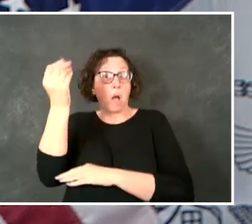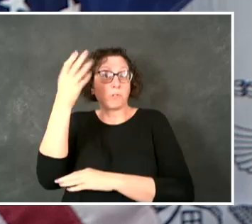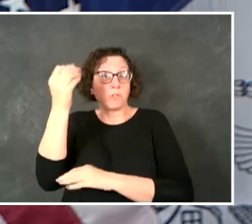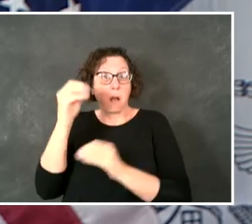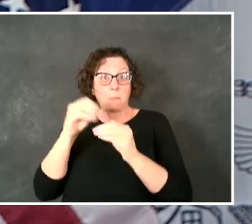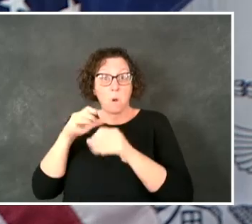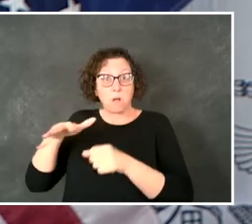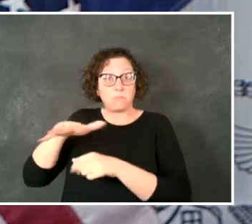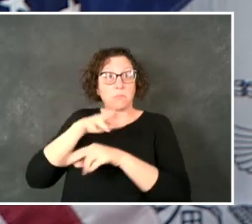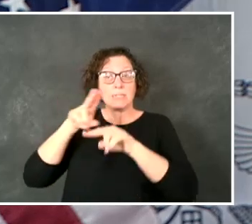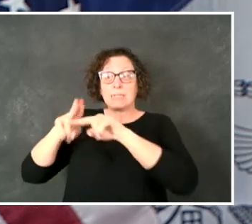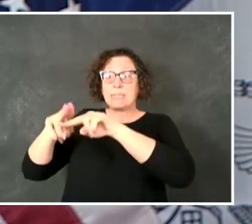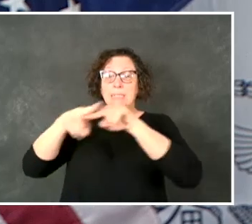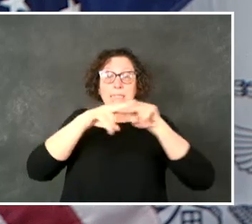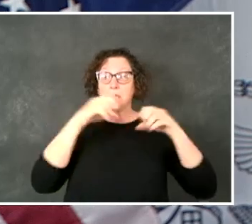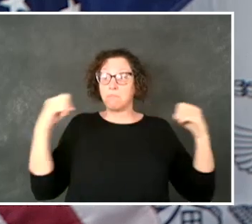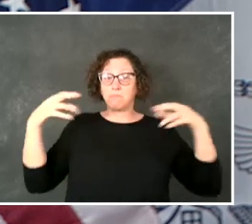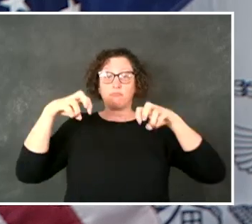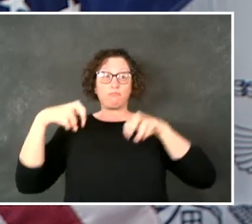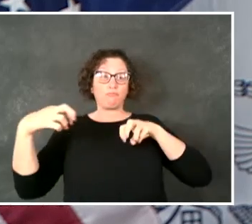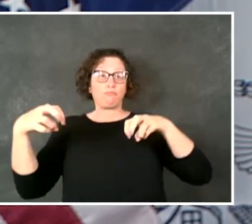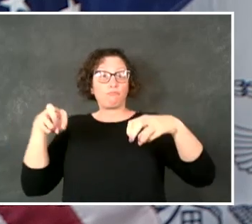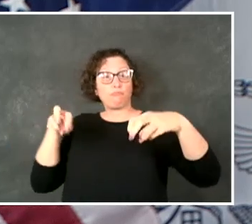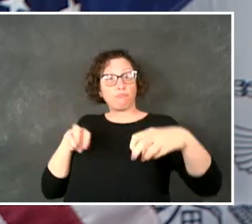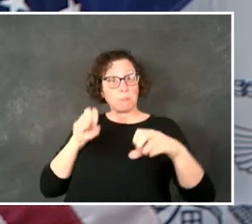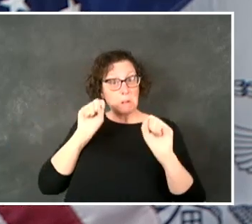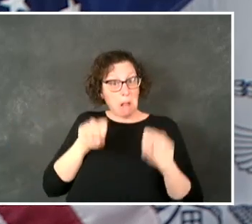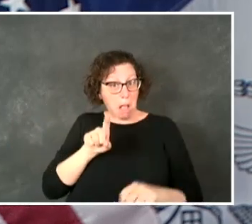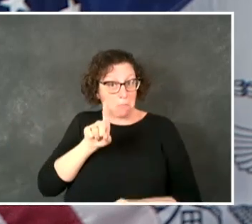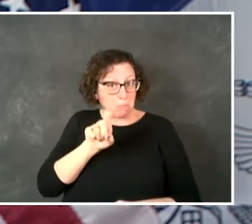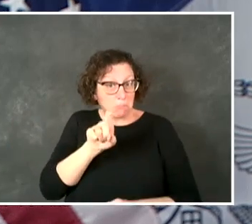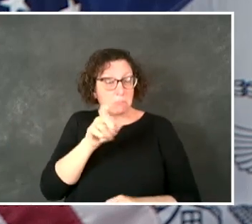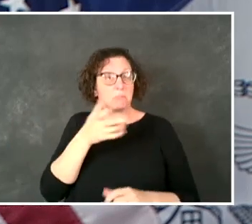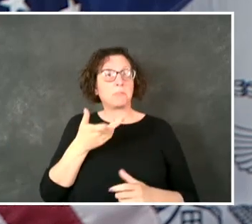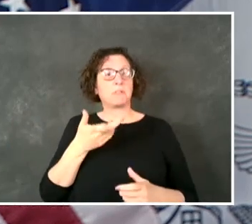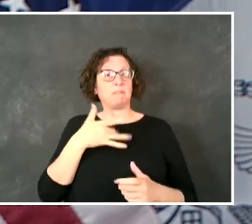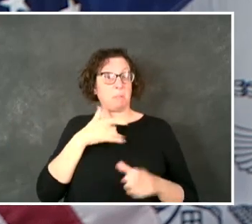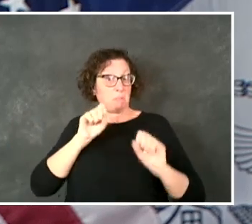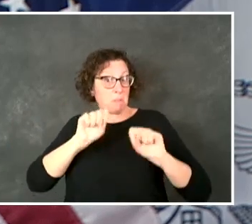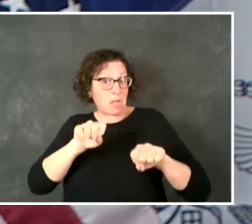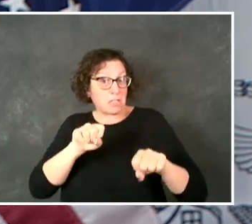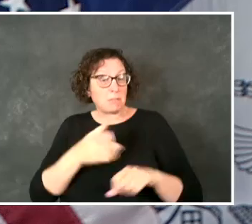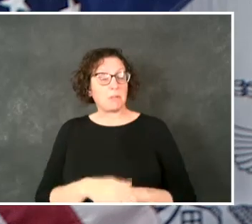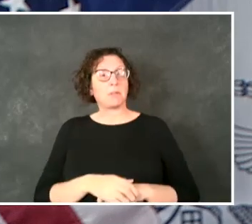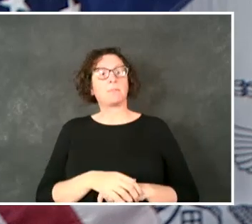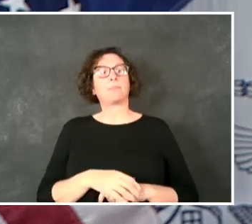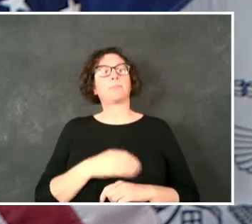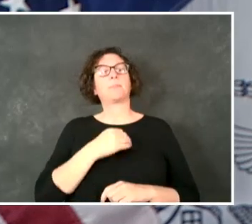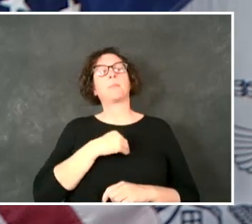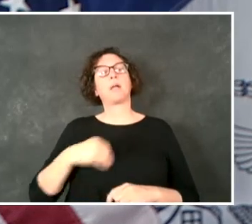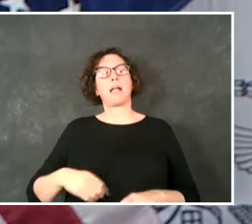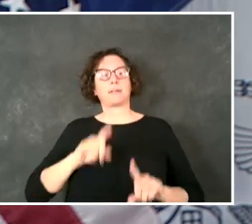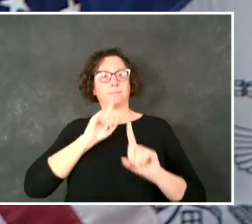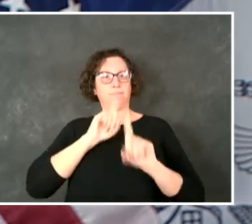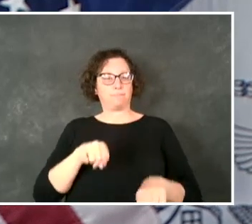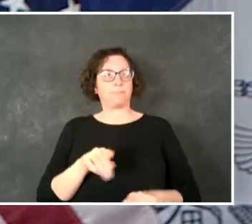CLOSING SOME LIKE 9th AVENUE AND WHEN THEY ULTIMATELY REOPEN ESSENTIALLY CREATE SORT OF